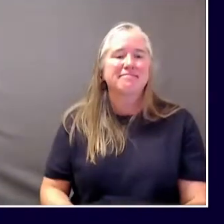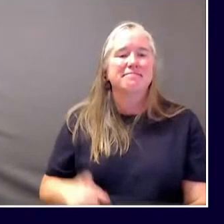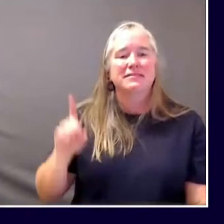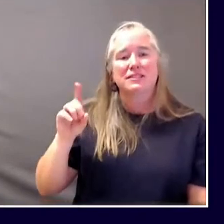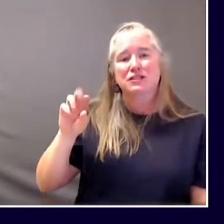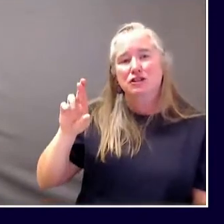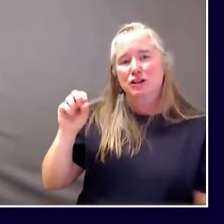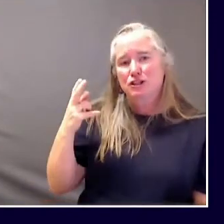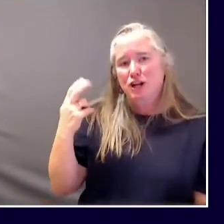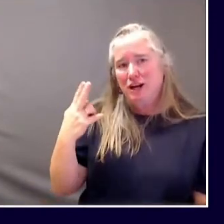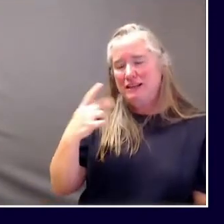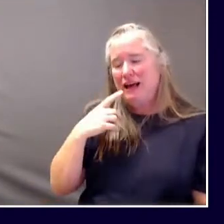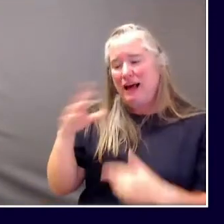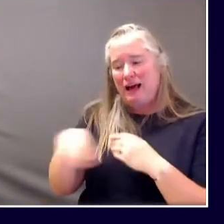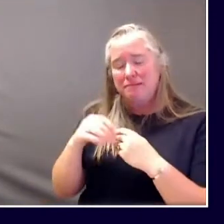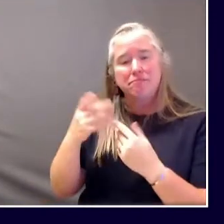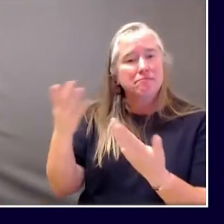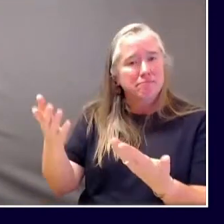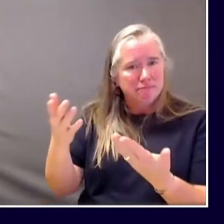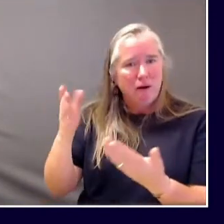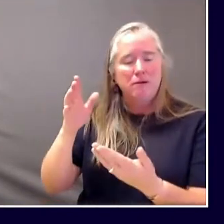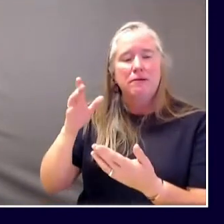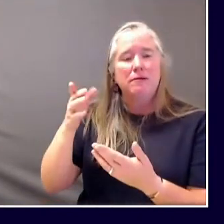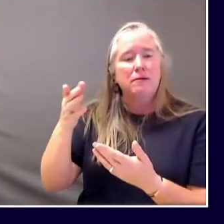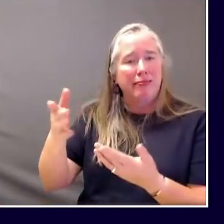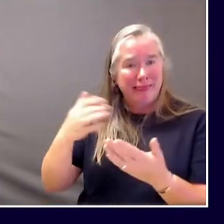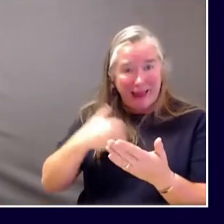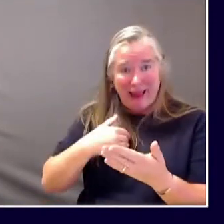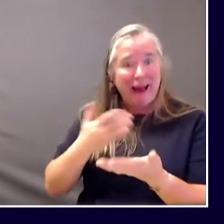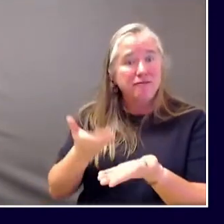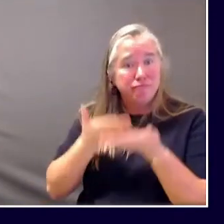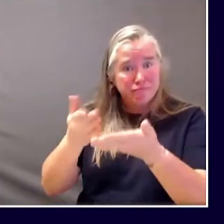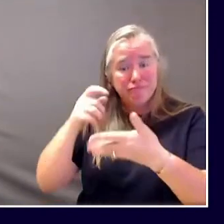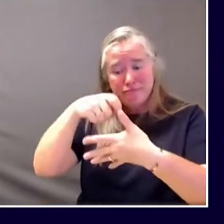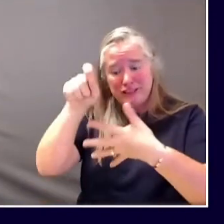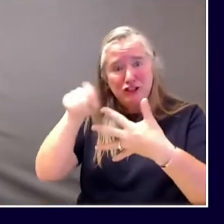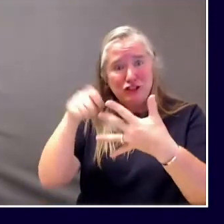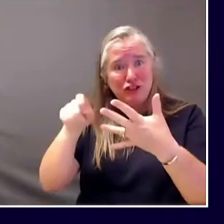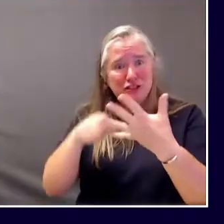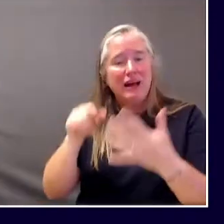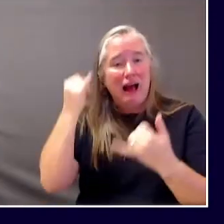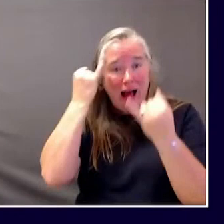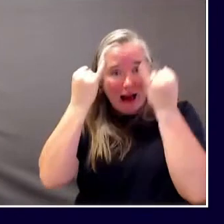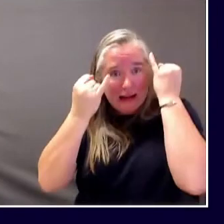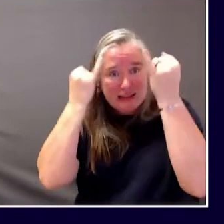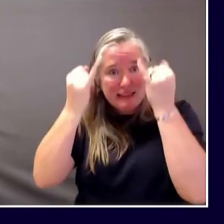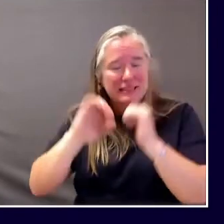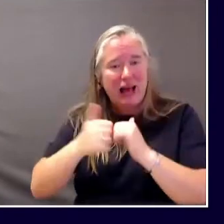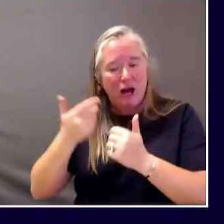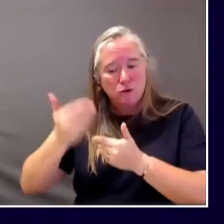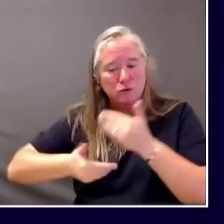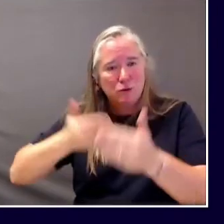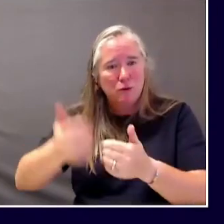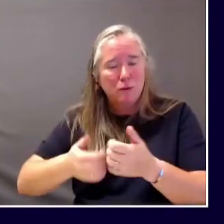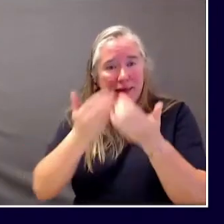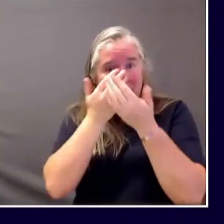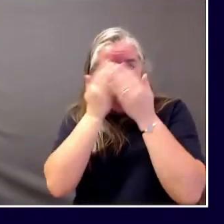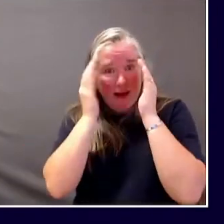that is available for everybody to you that that provides great